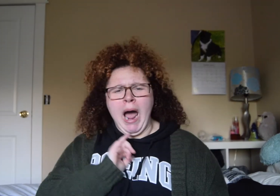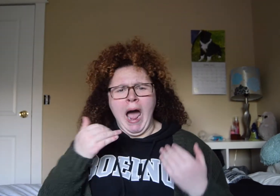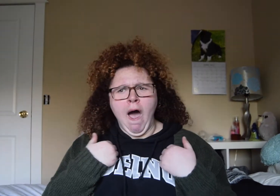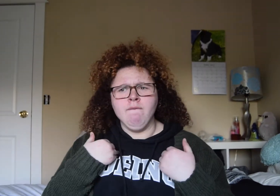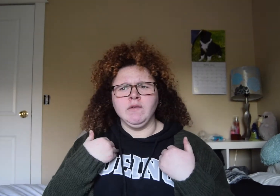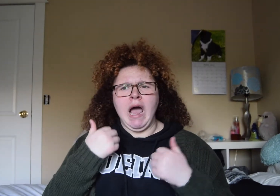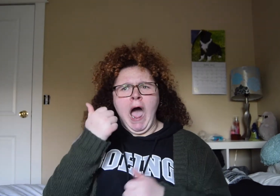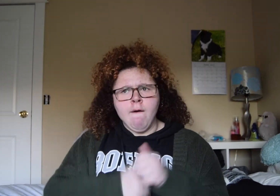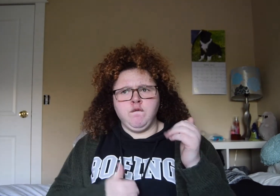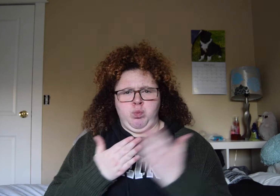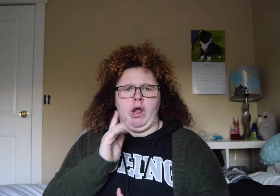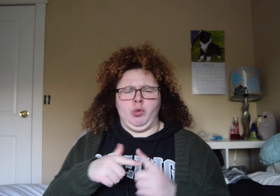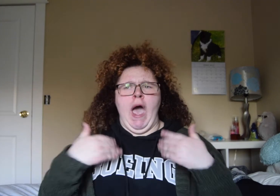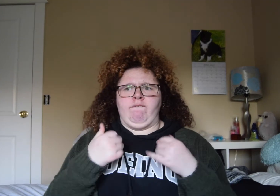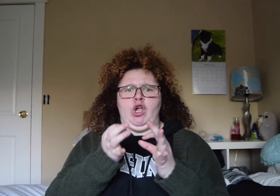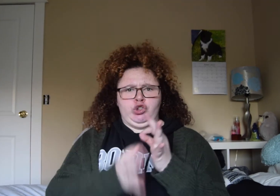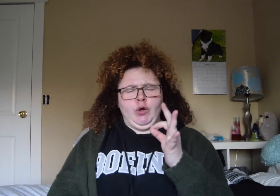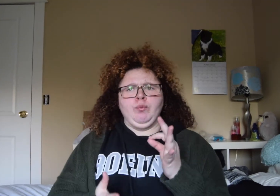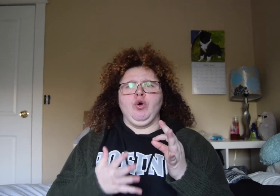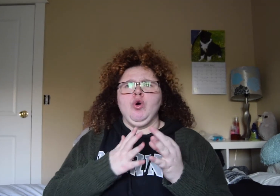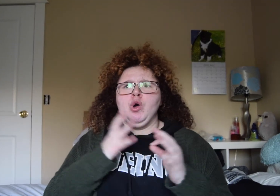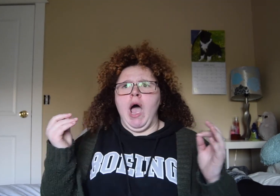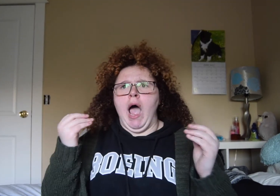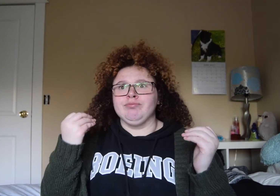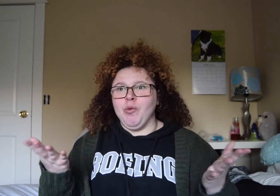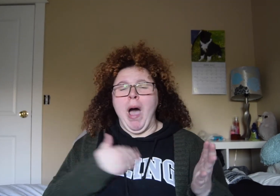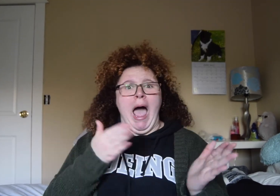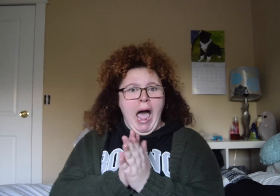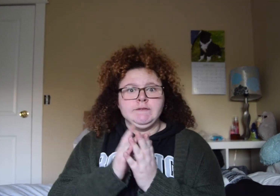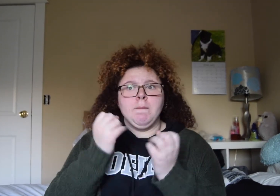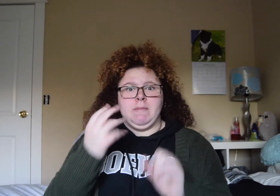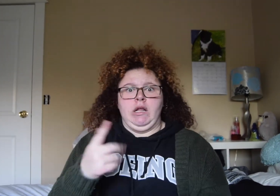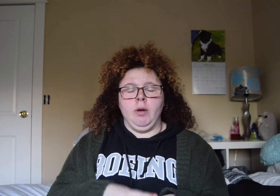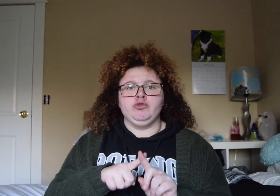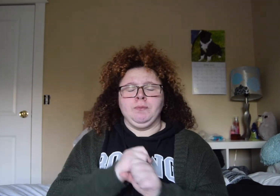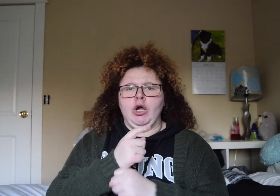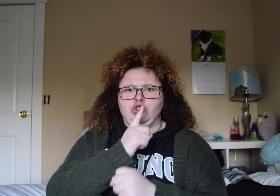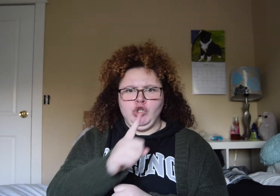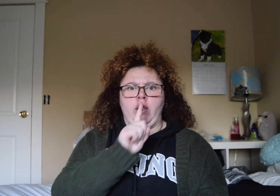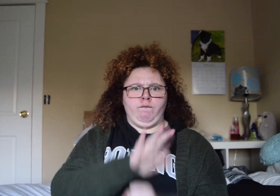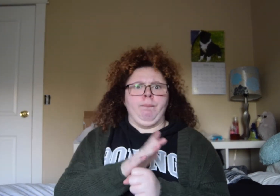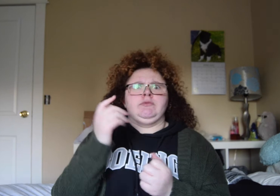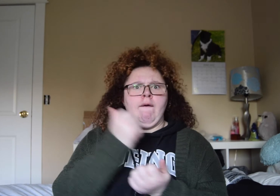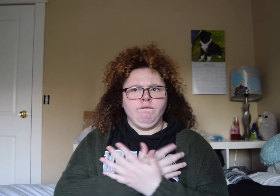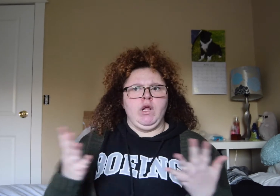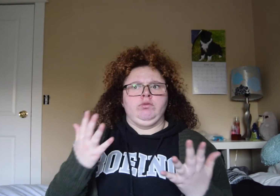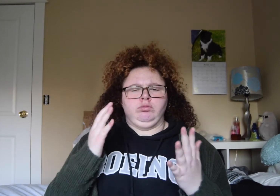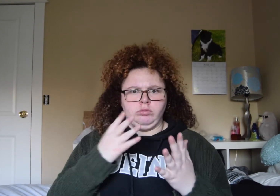I have every right to have an interpreter and I asked many times to make sure everything's confirmed